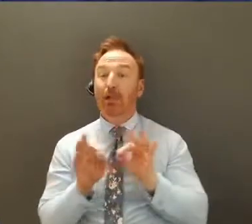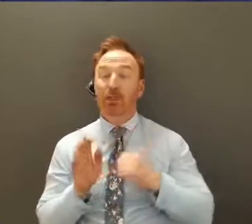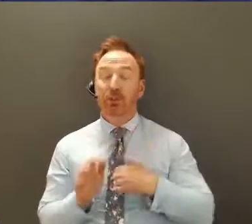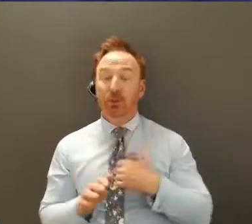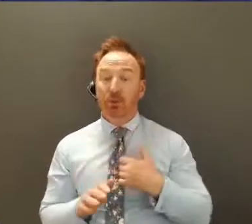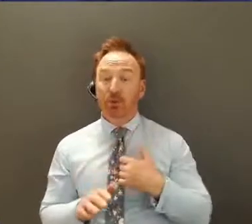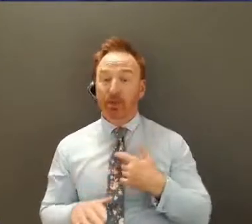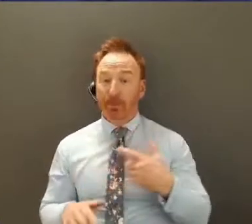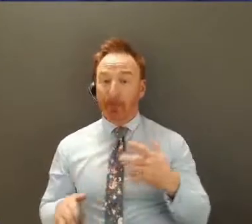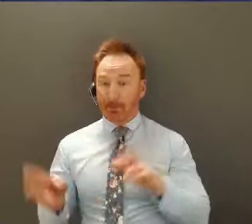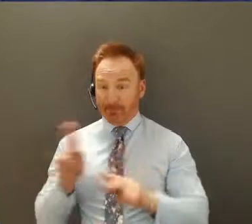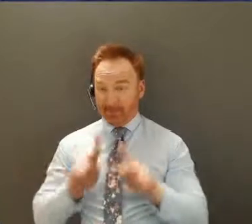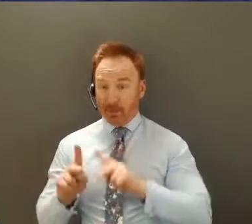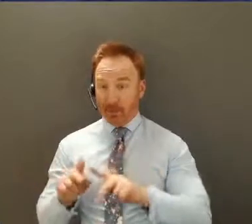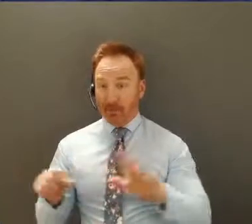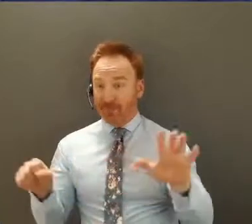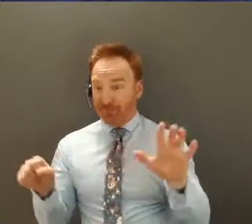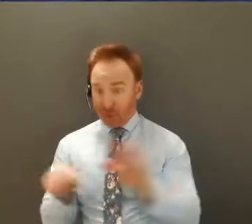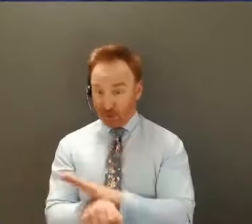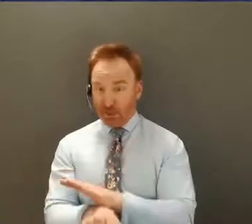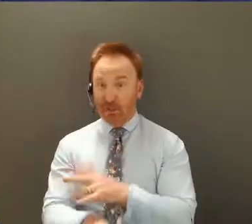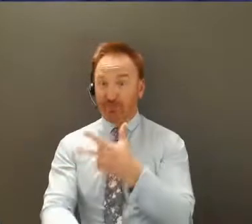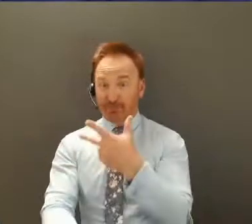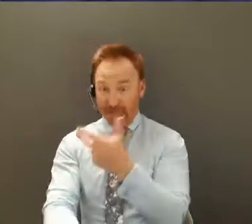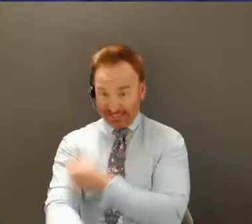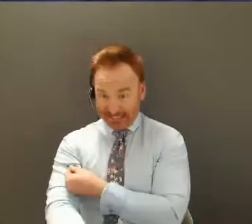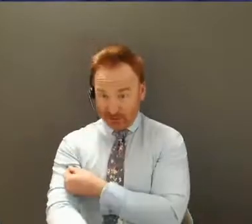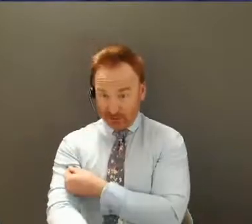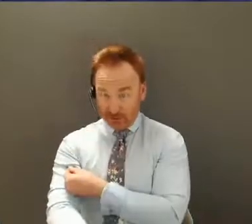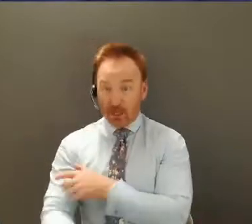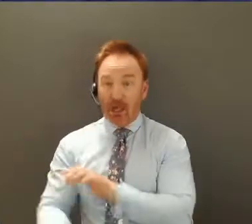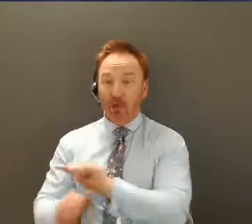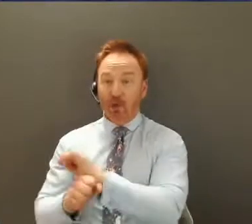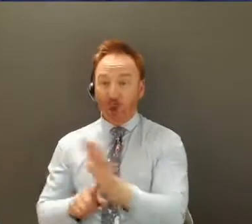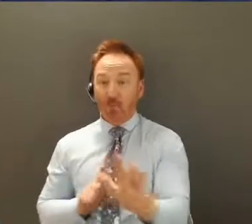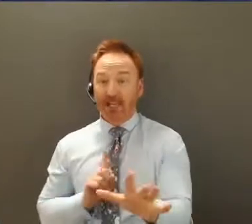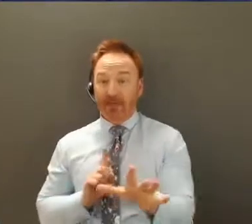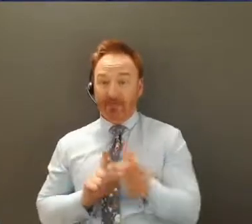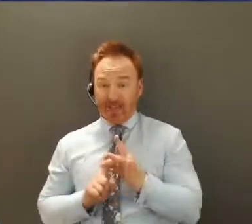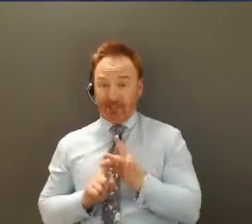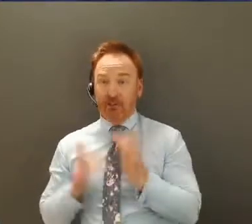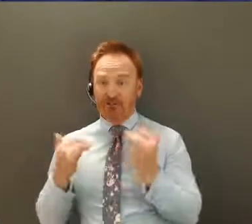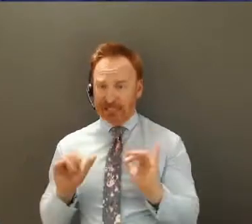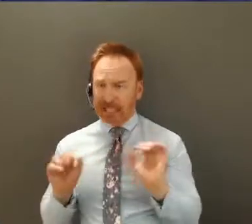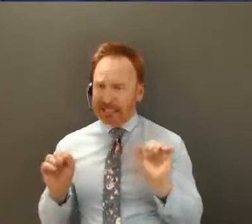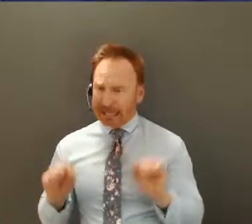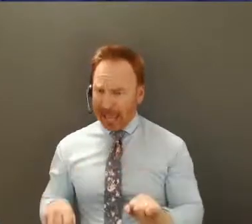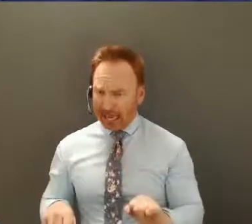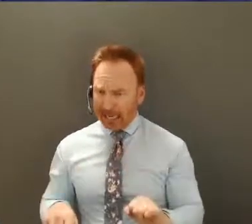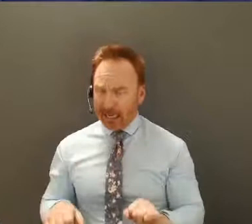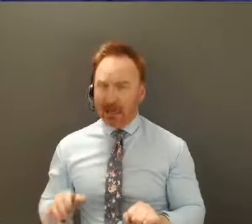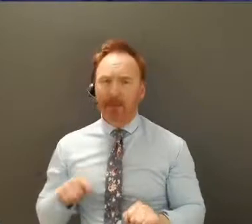extent? Reporter: Yes.